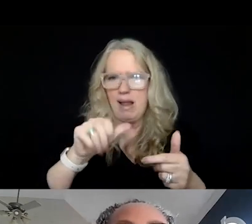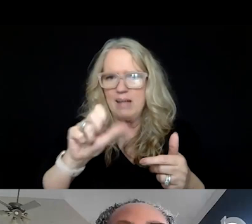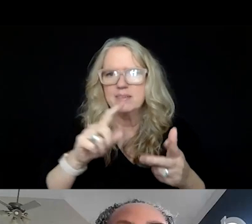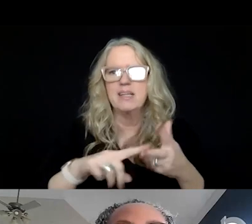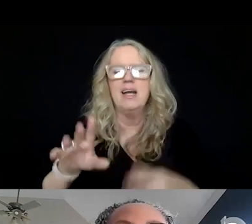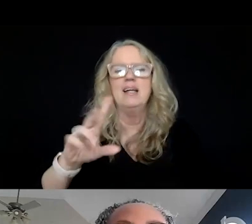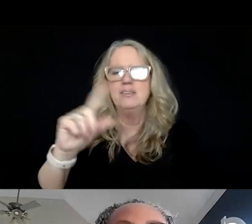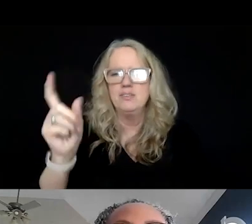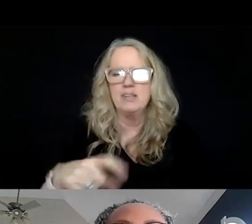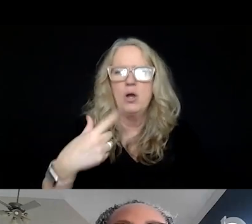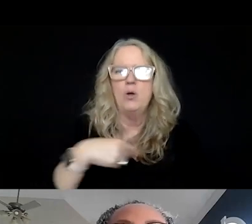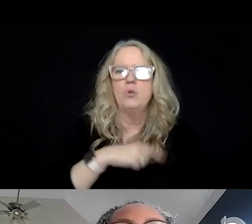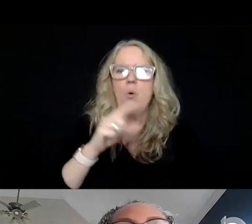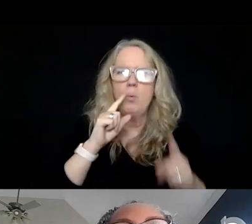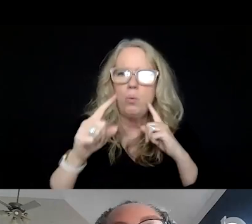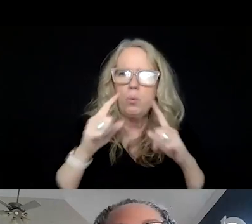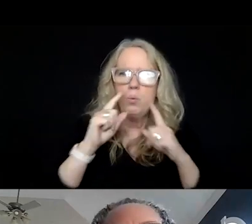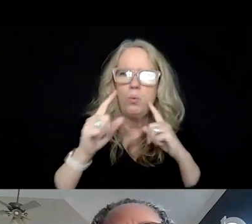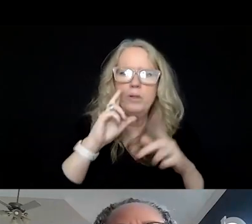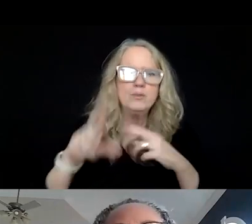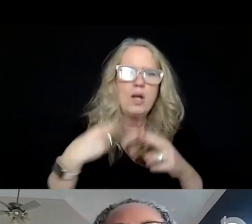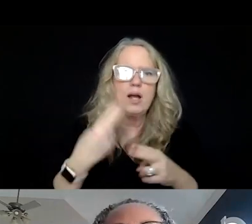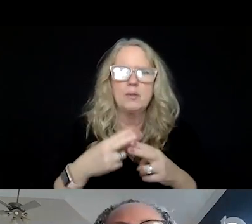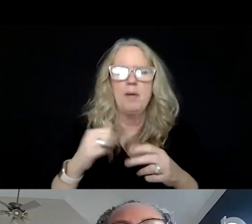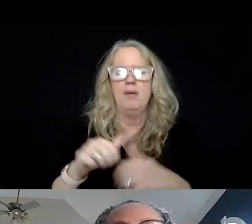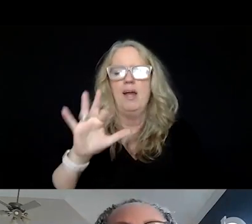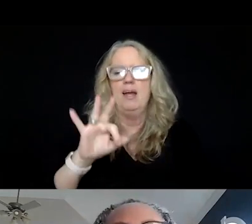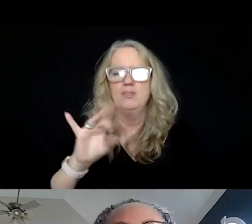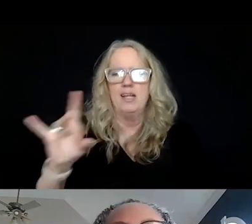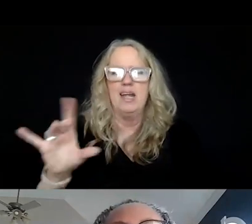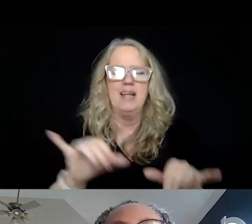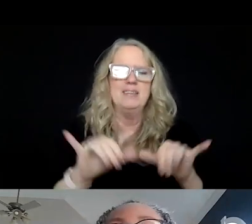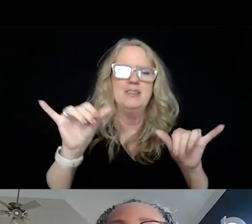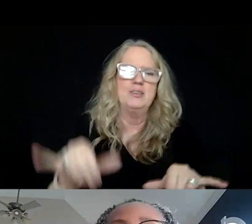WE TALKED ABOUT NOW THE 988 SYSTEM AND CRISIS RESPONSE SYSTEM CAN